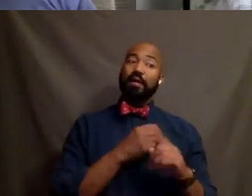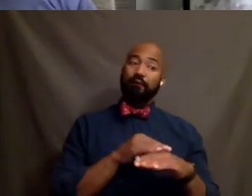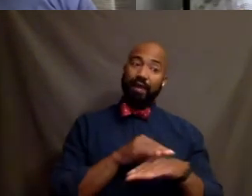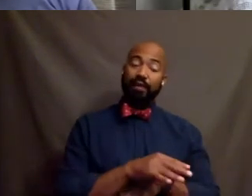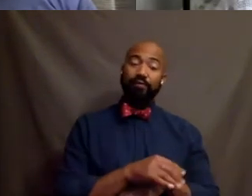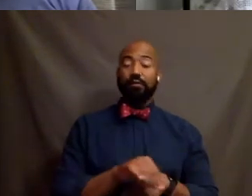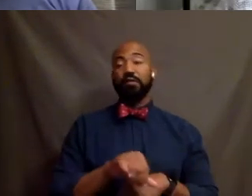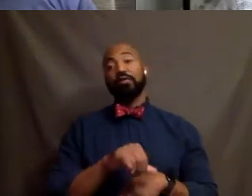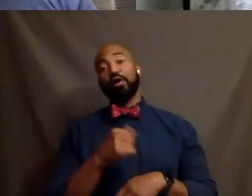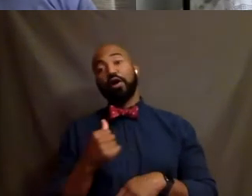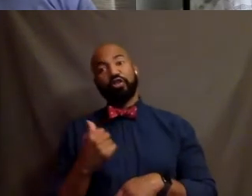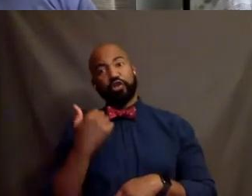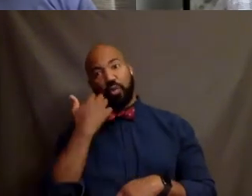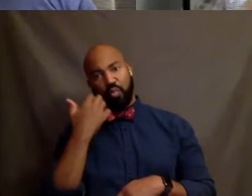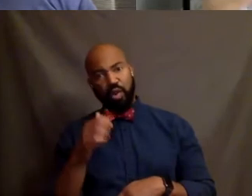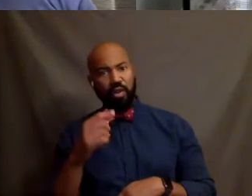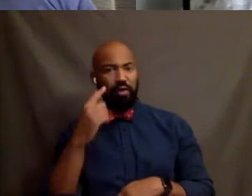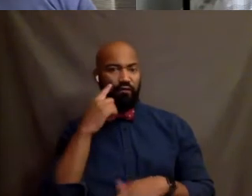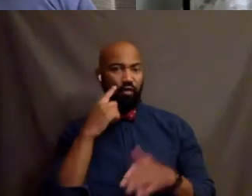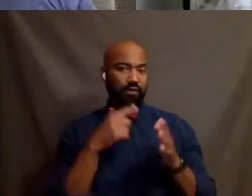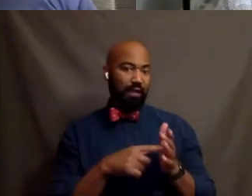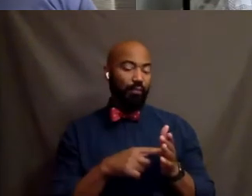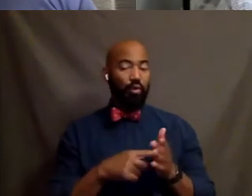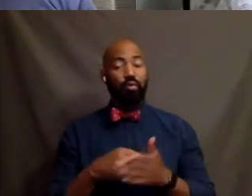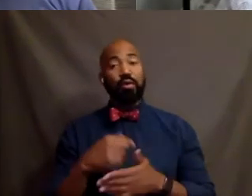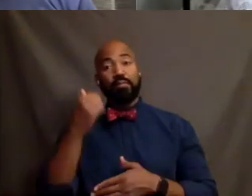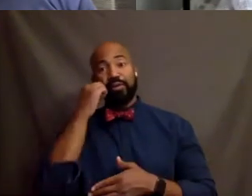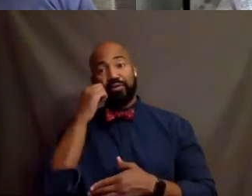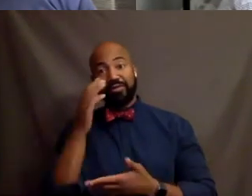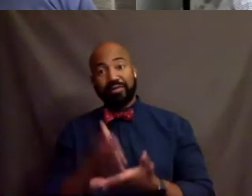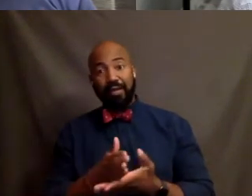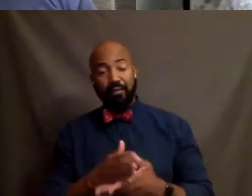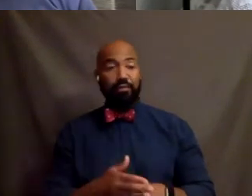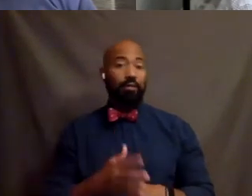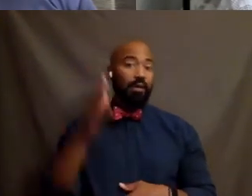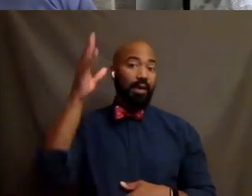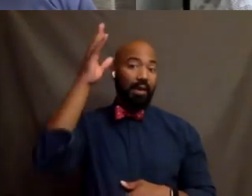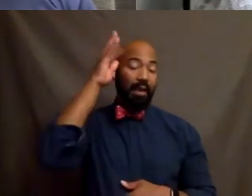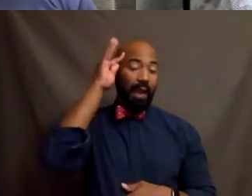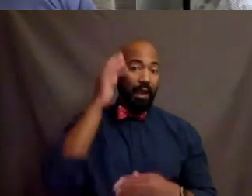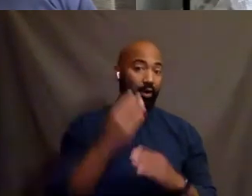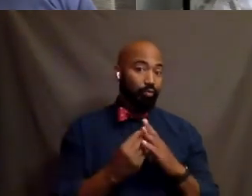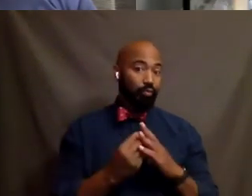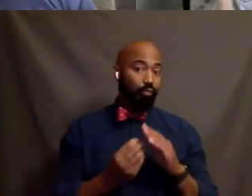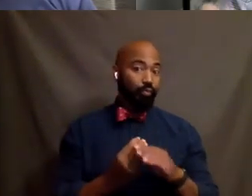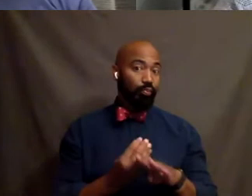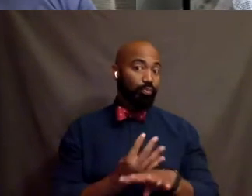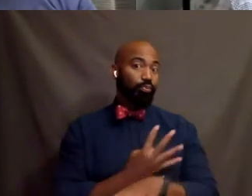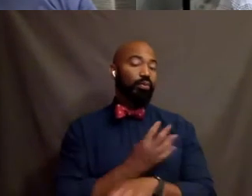or menstruation stopping but not these other things, it's like we can't always pick and choose just the things that we want. Right.